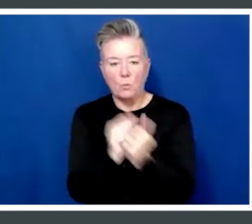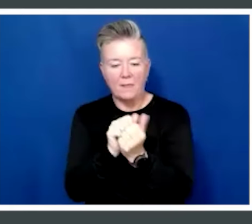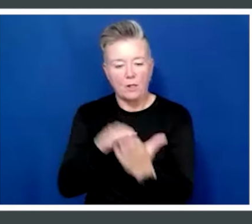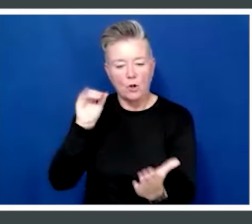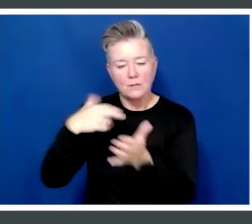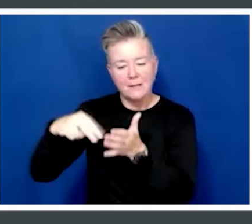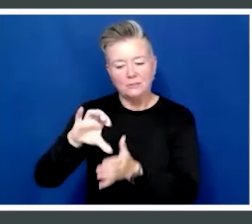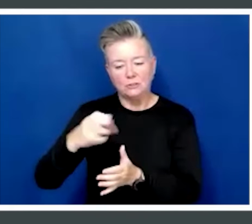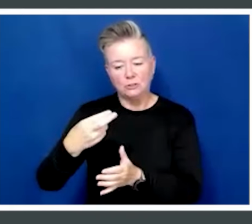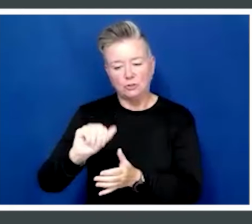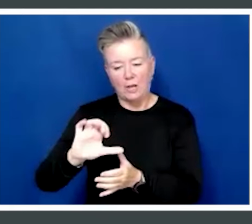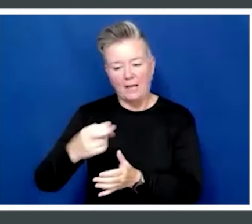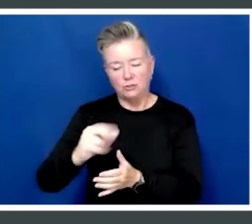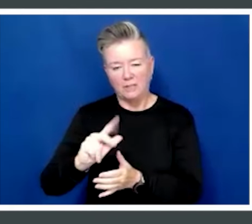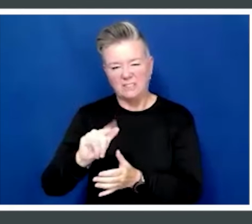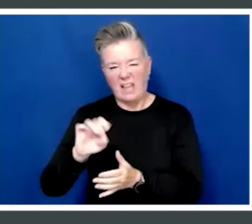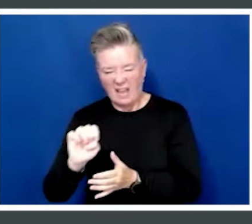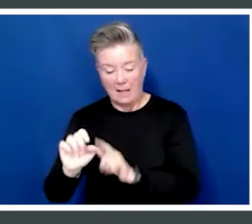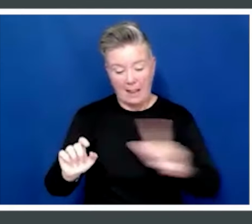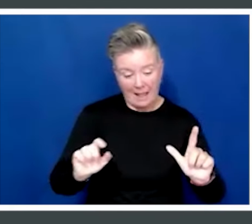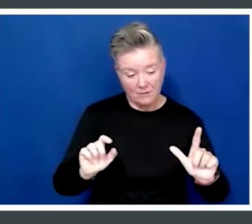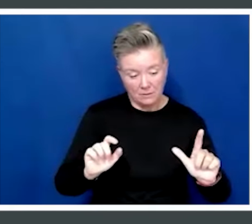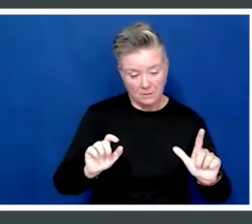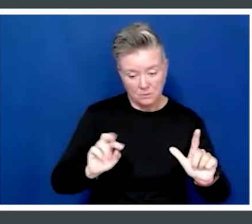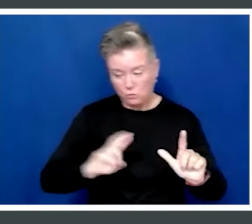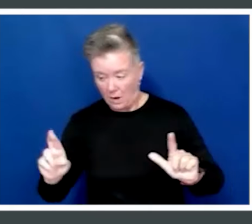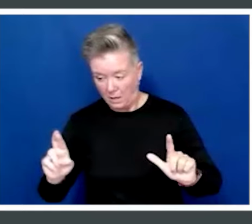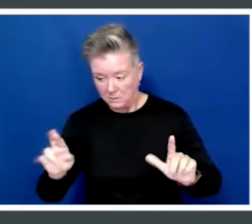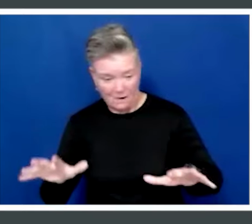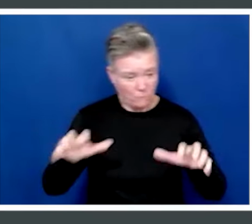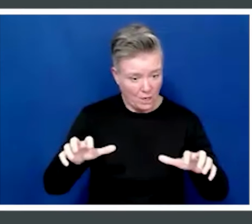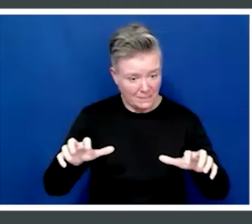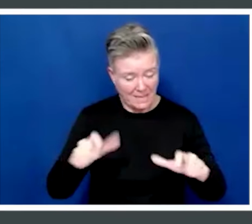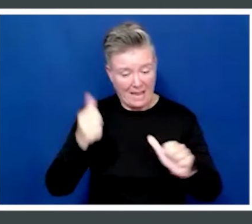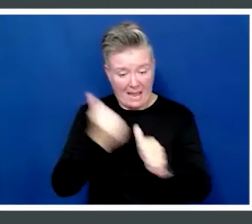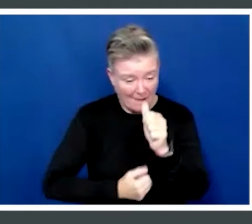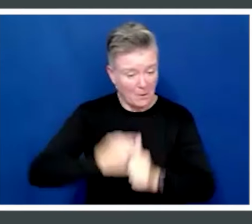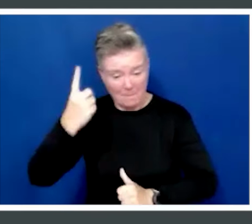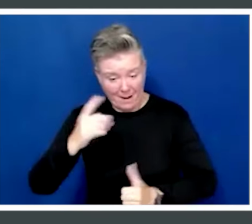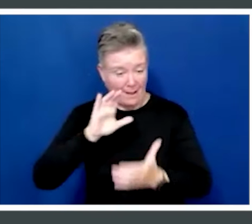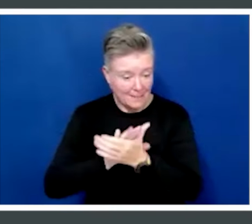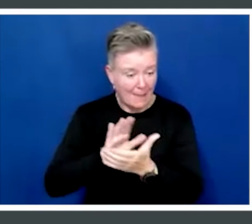MUSIC >> Right foot, let's stomp. Left foot, let's stomp. Freeze. Everybody, clap your hands.